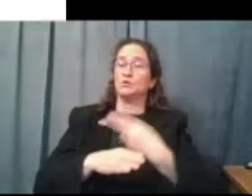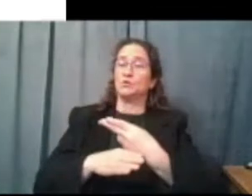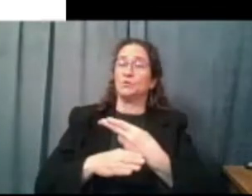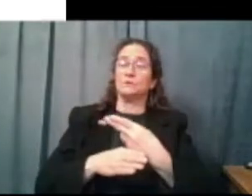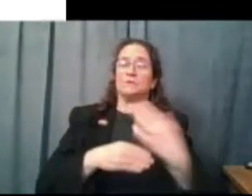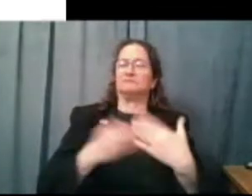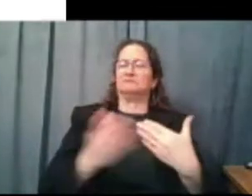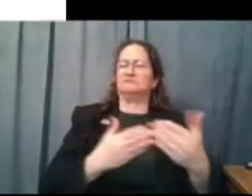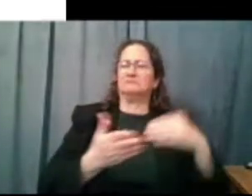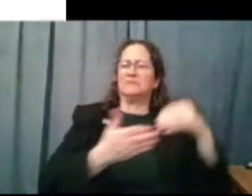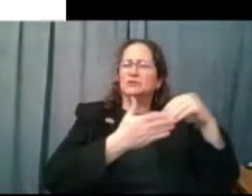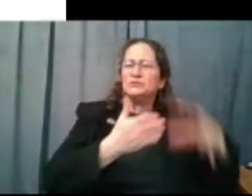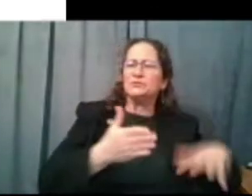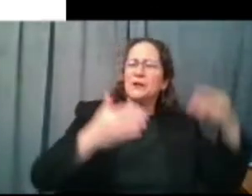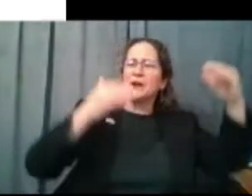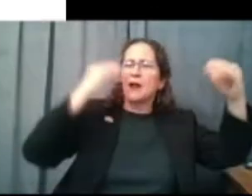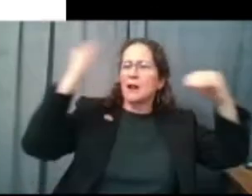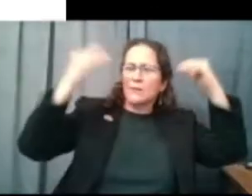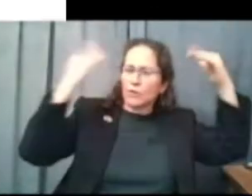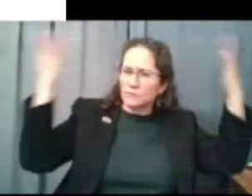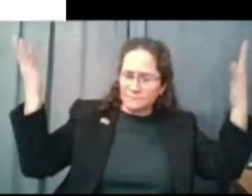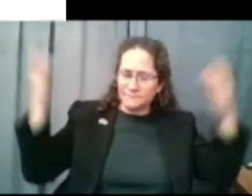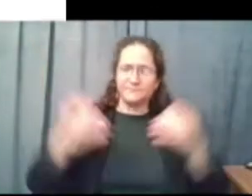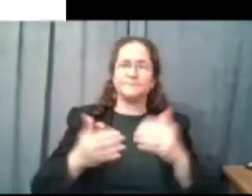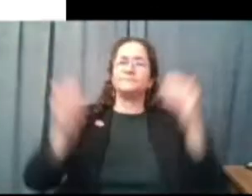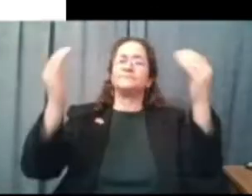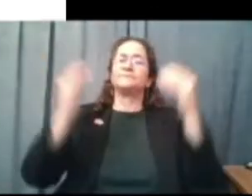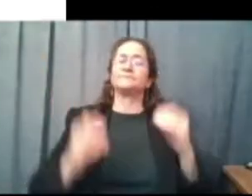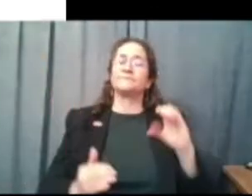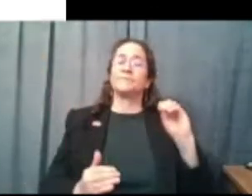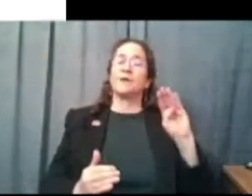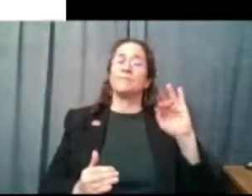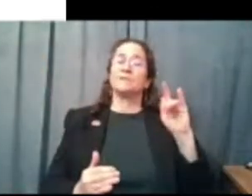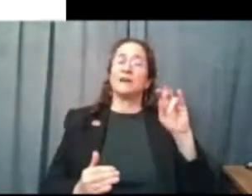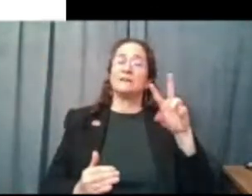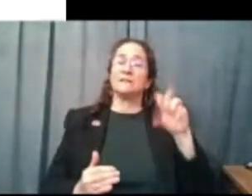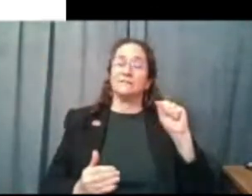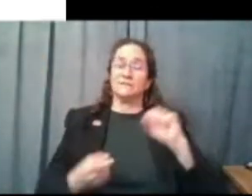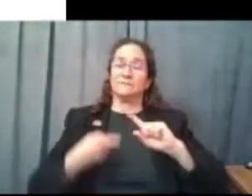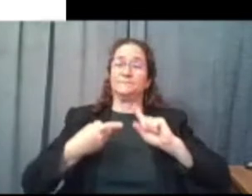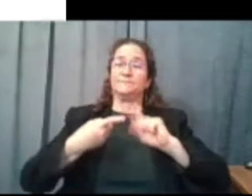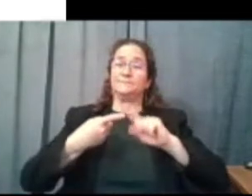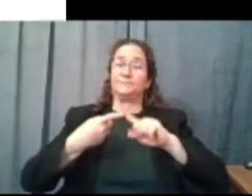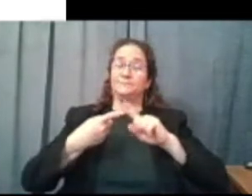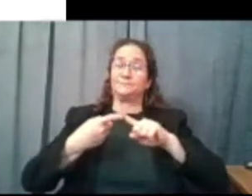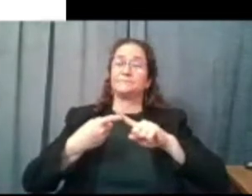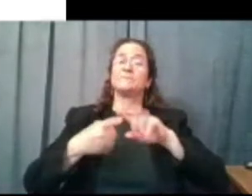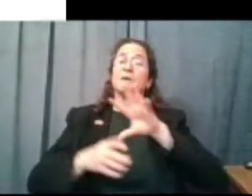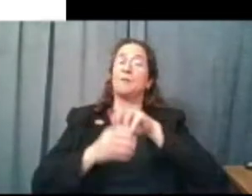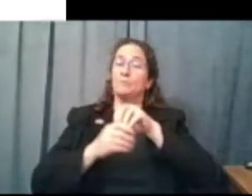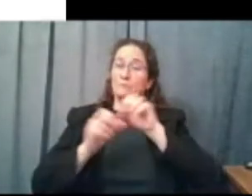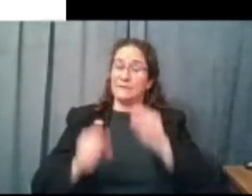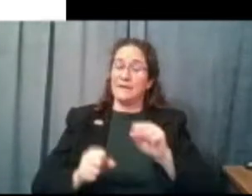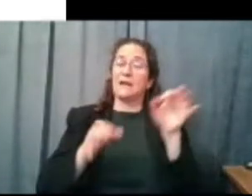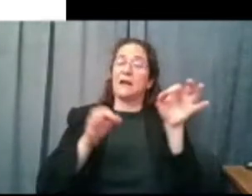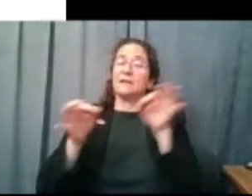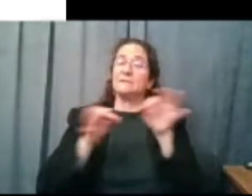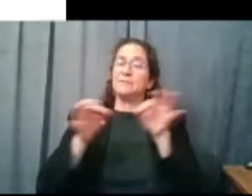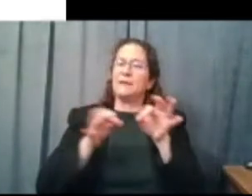Objectives is number one, participants will be able to explain the importance of checklists